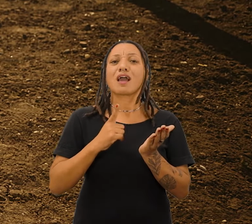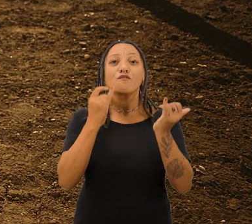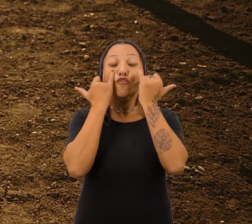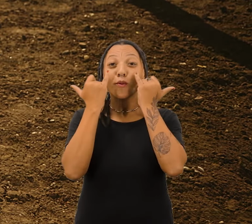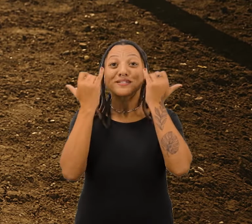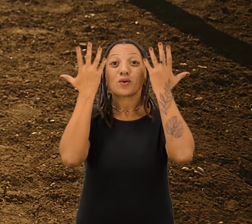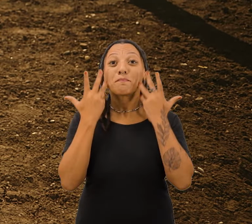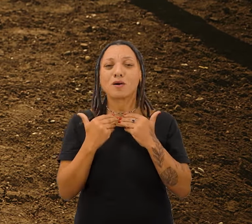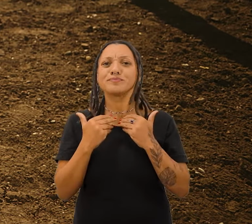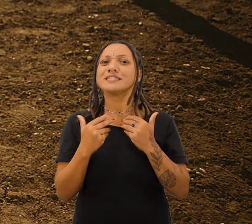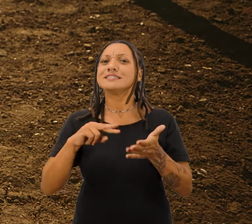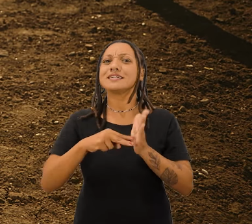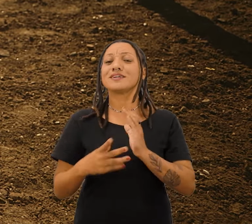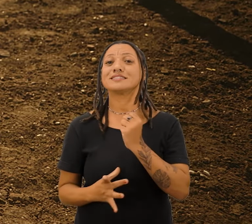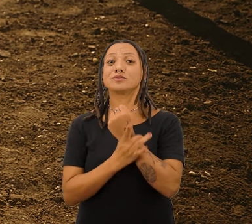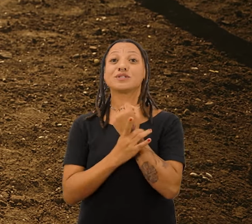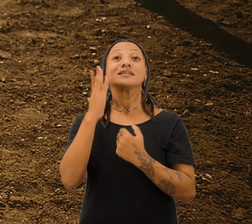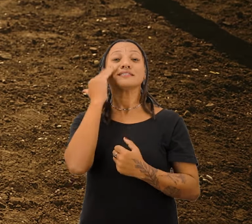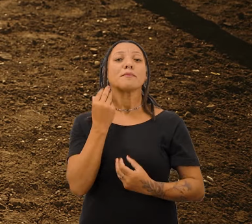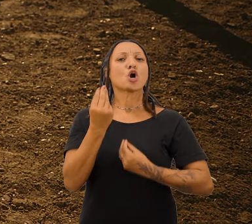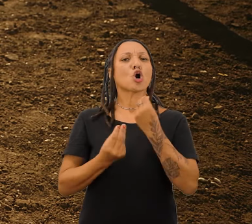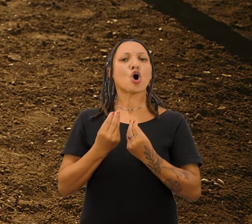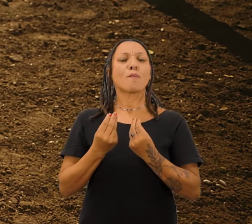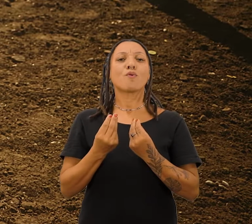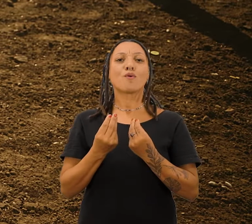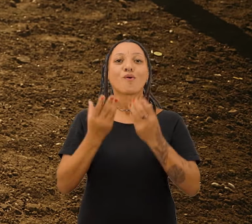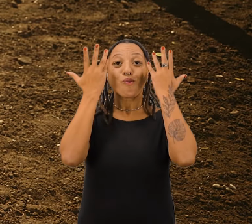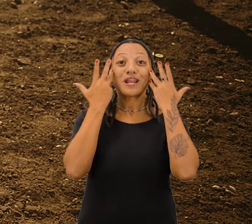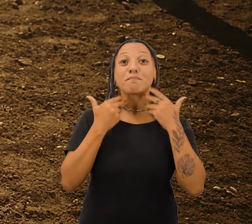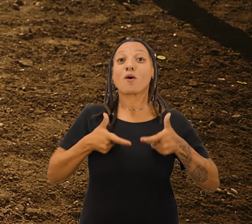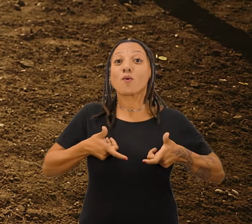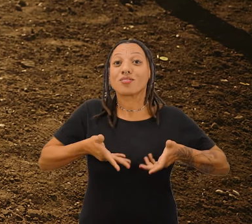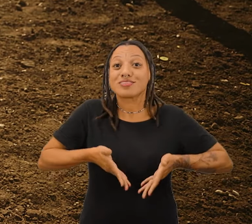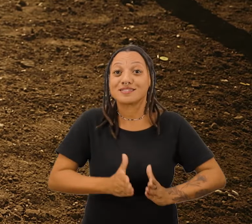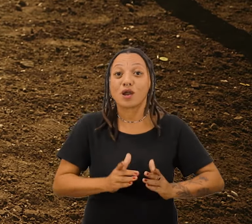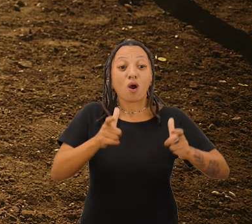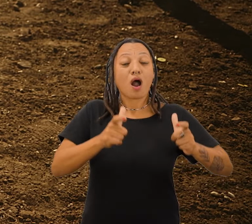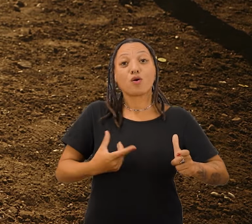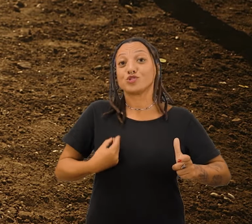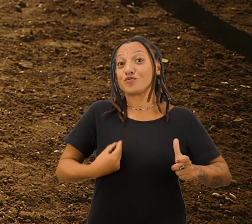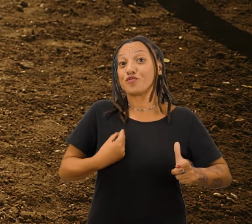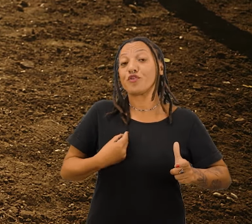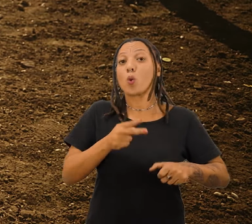This brings a lot of food security. You know where the animal was raised, the system it was bred in, how it was raised,